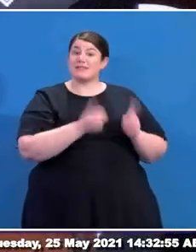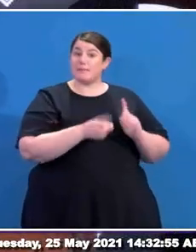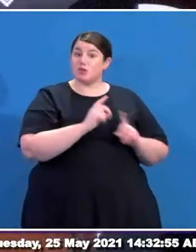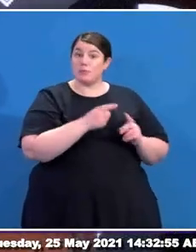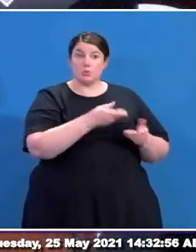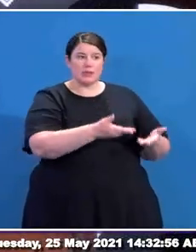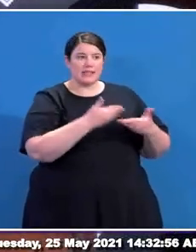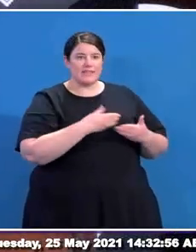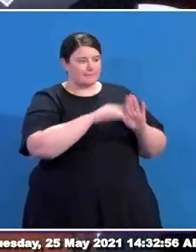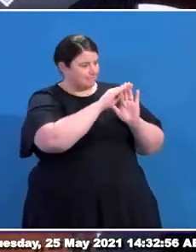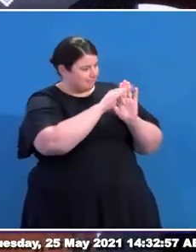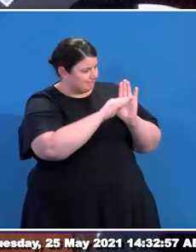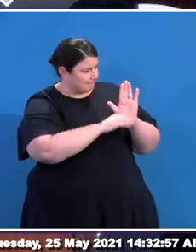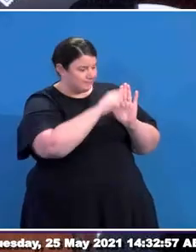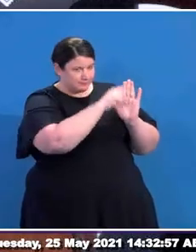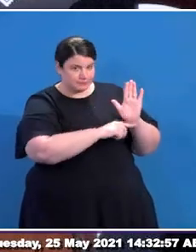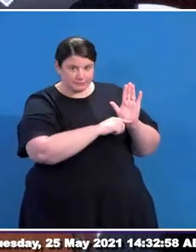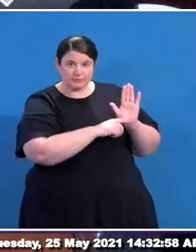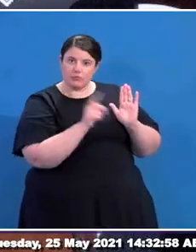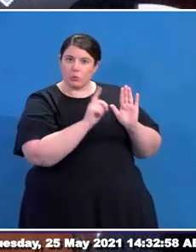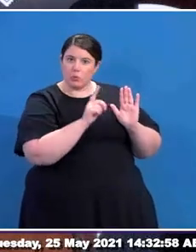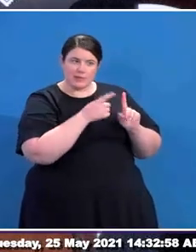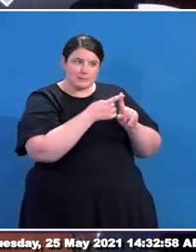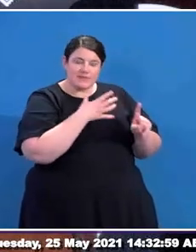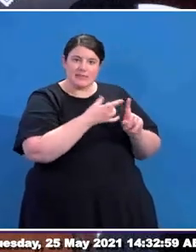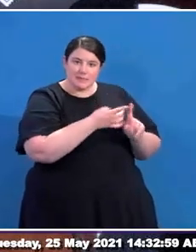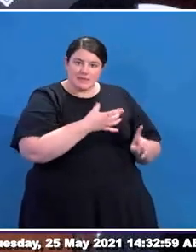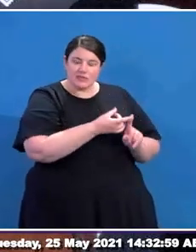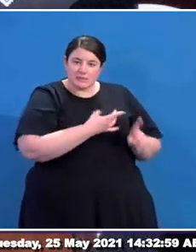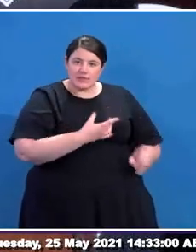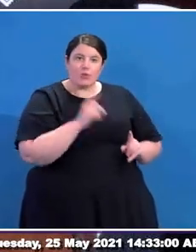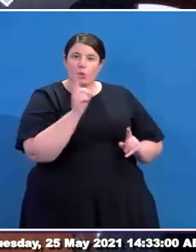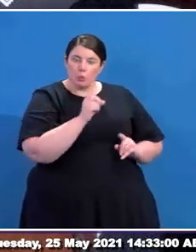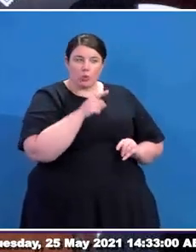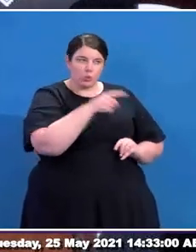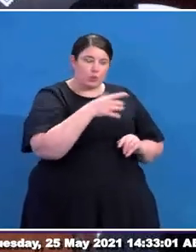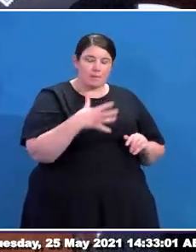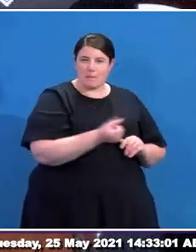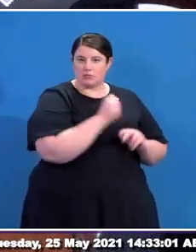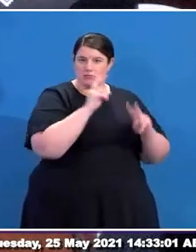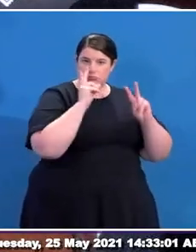reference that set out quite specifically what it is that you have to investigate?